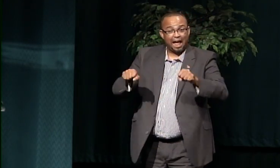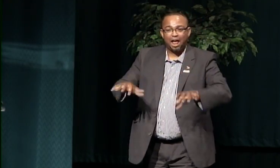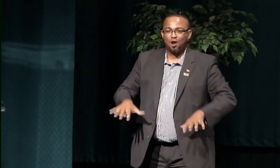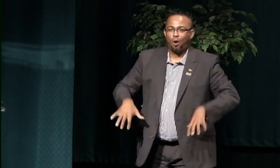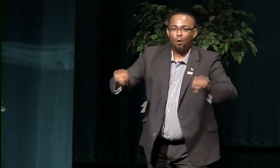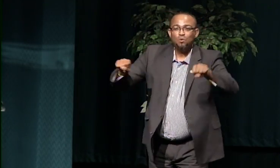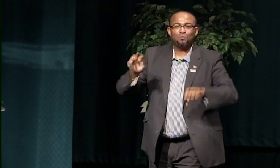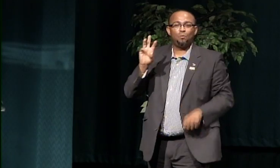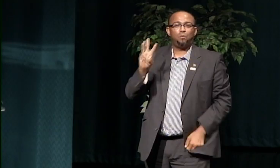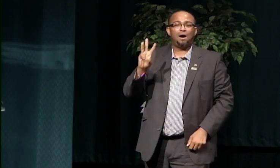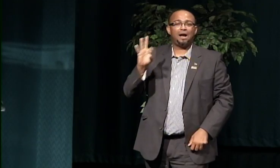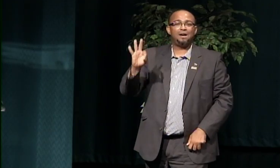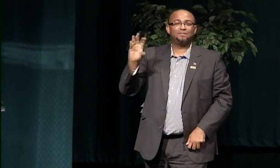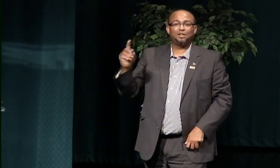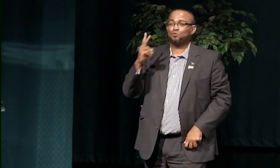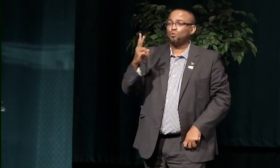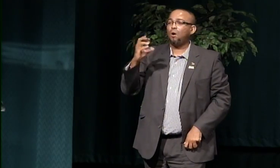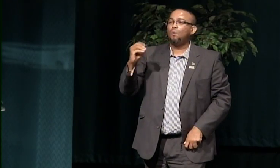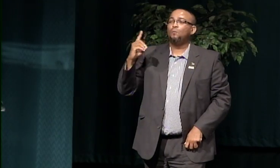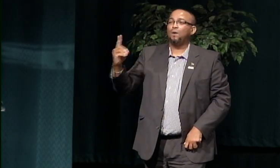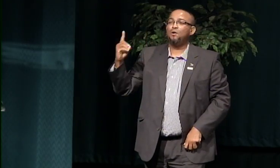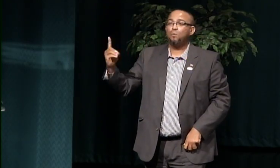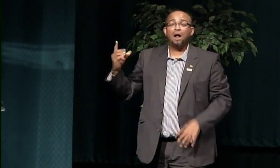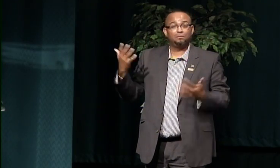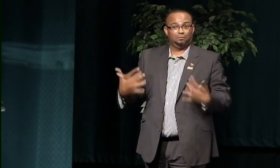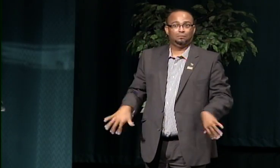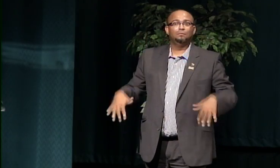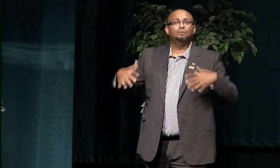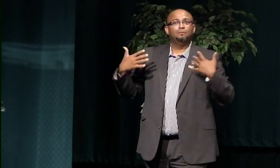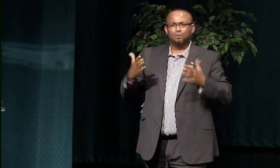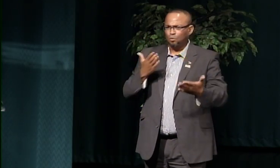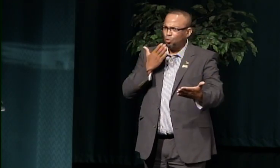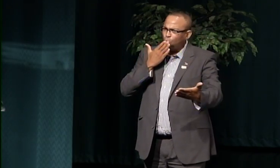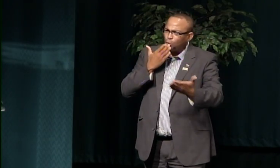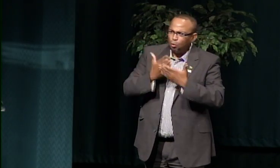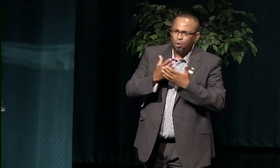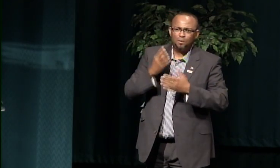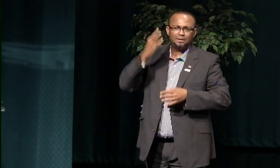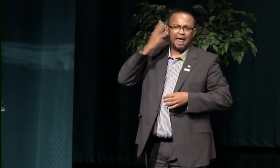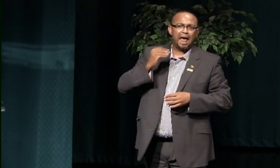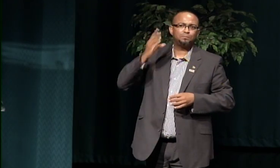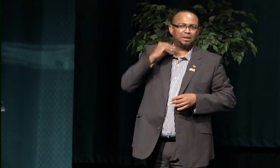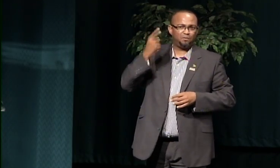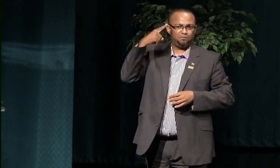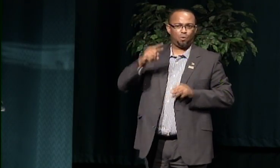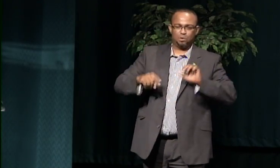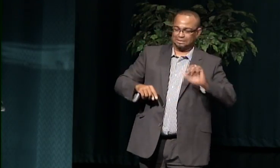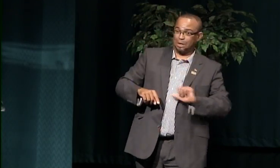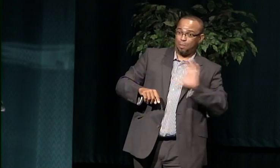and we were able then to host the W.F.D. in 2011.